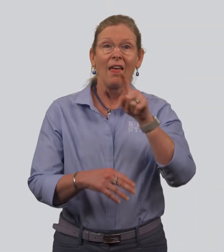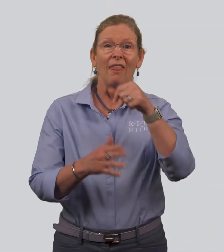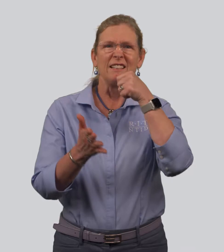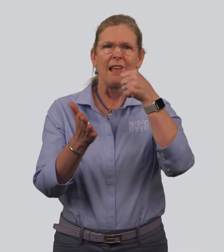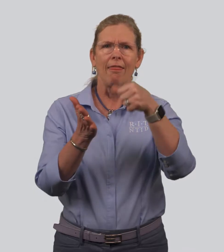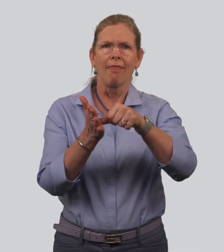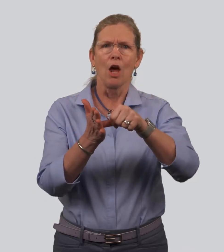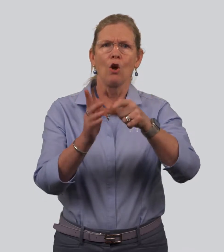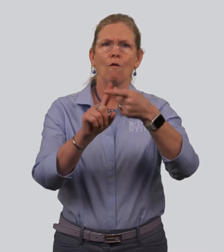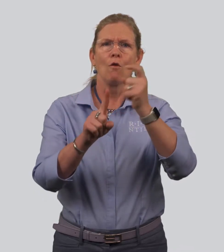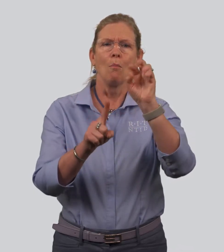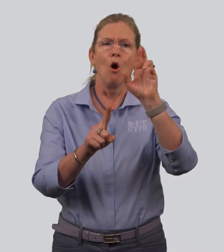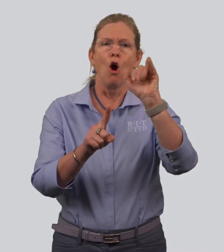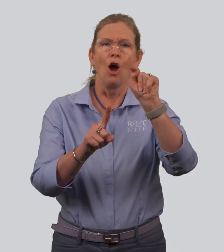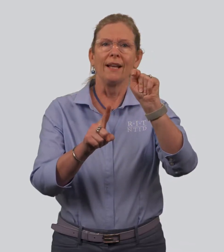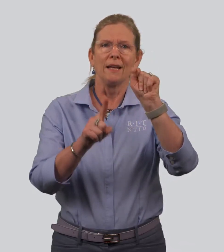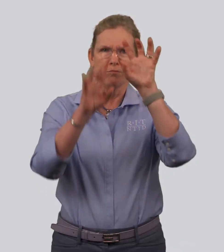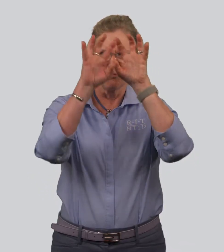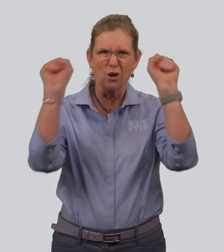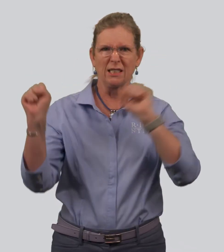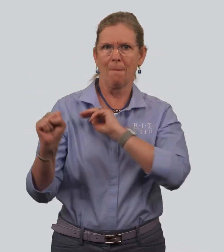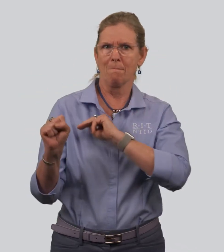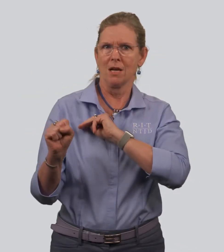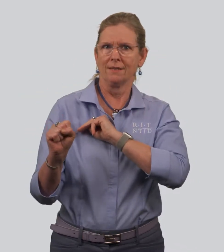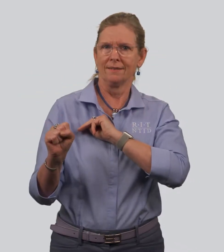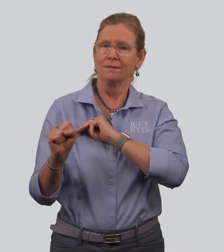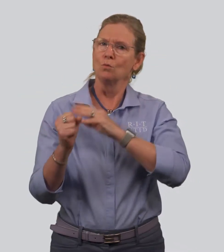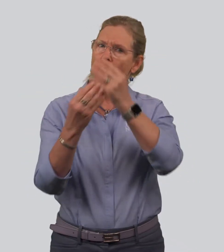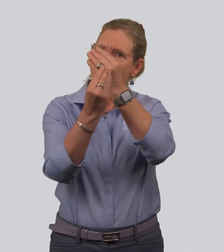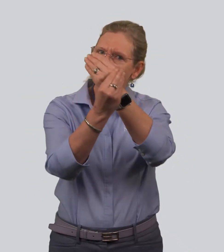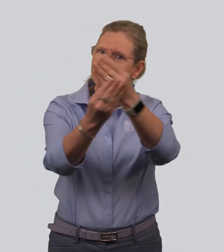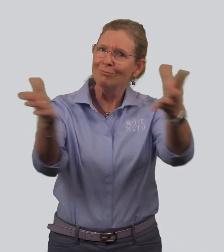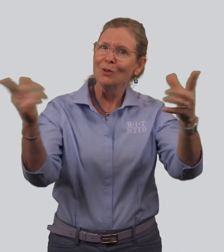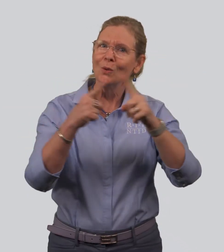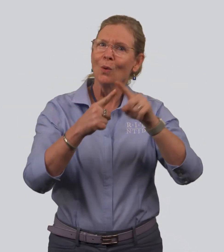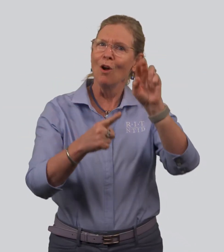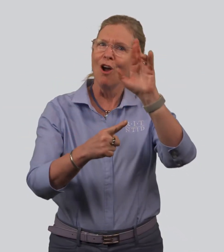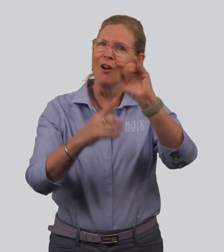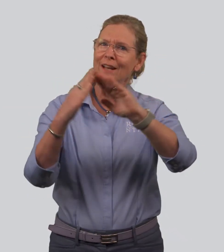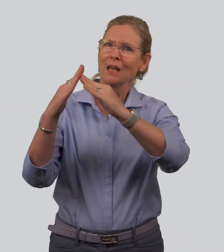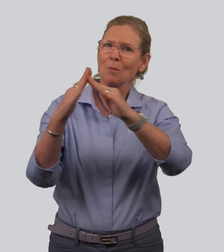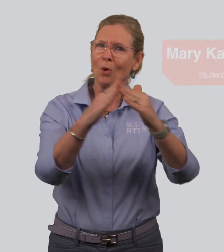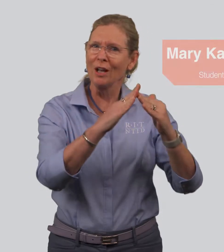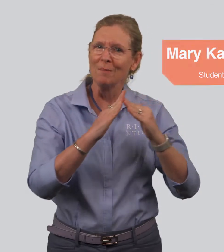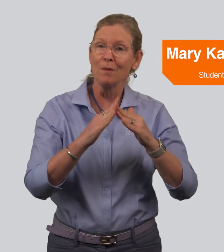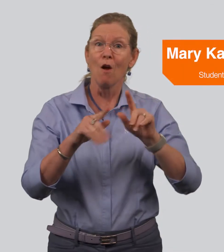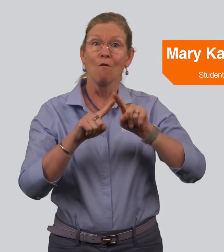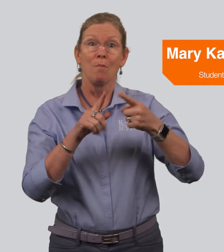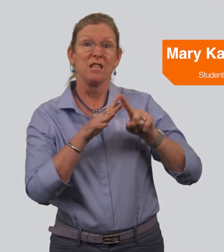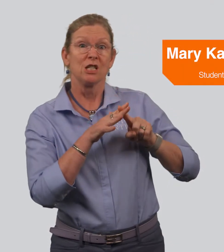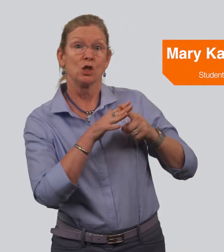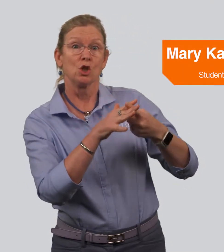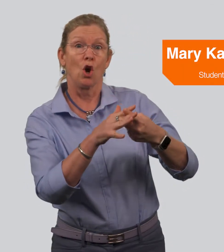This is an announcement from RIT president David Munson. Dear RIT Community,